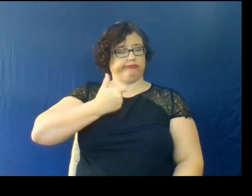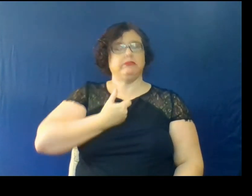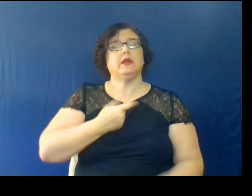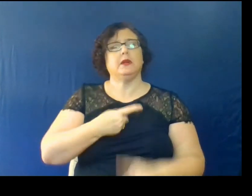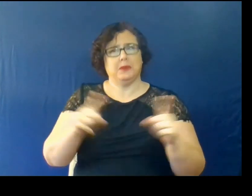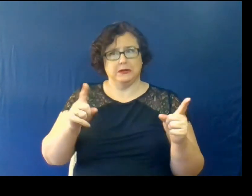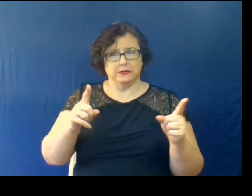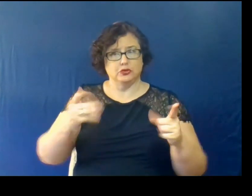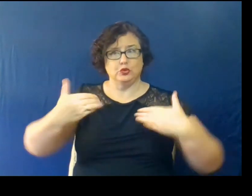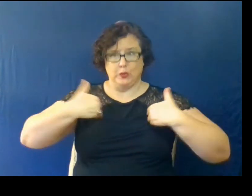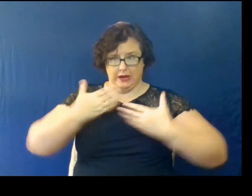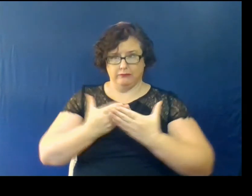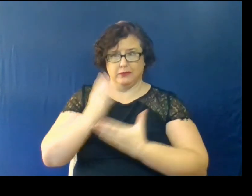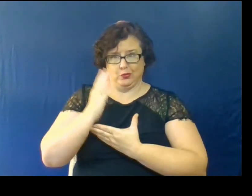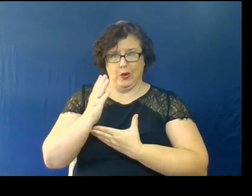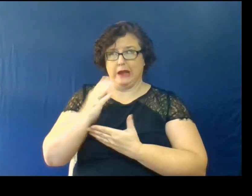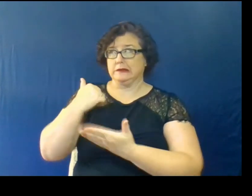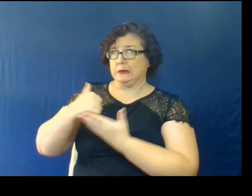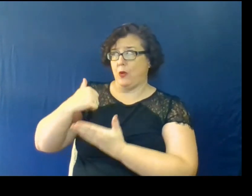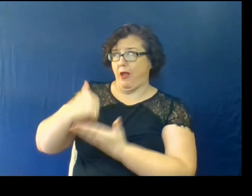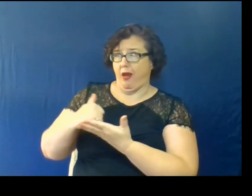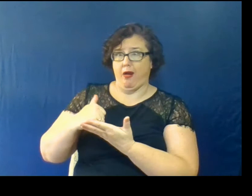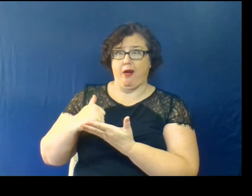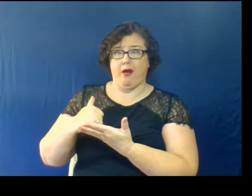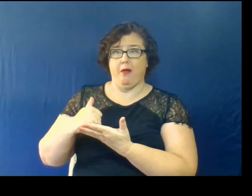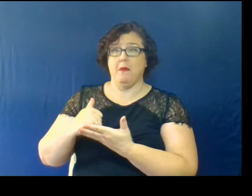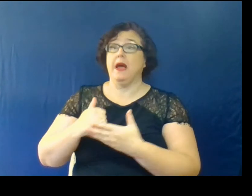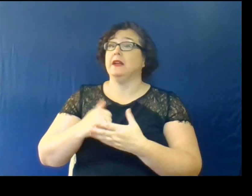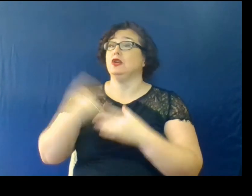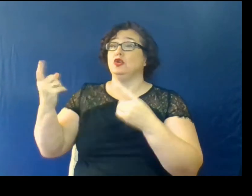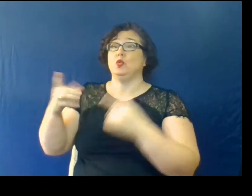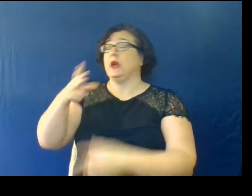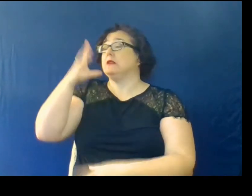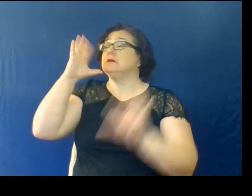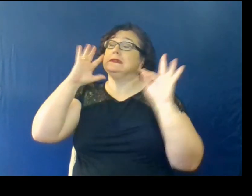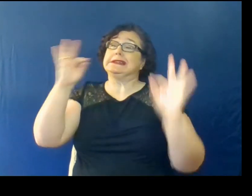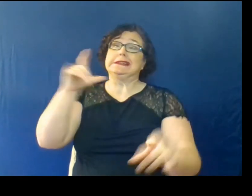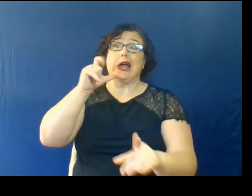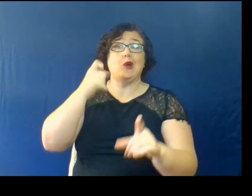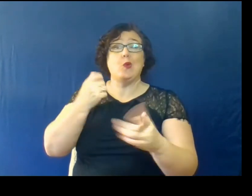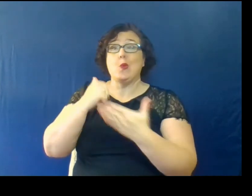assistance. They can they can choose who they want to assist them, if they want to bring a family